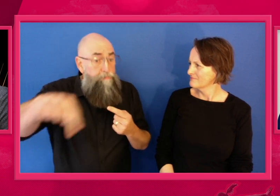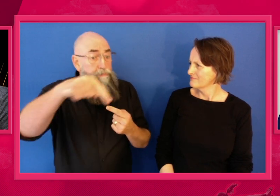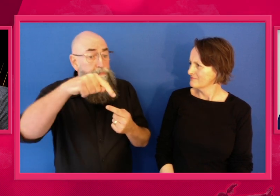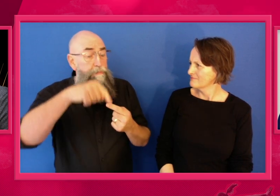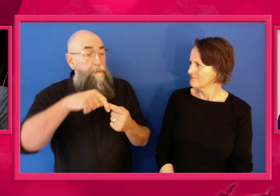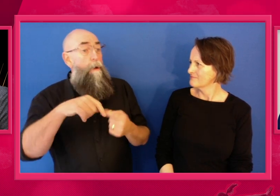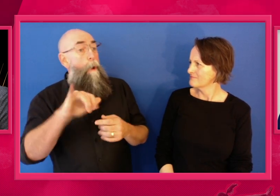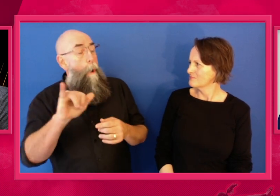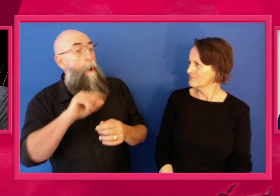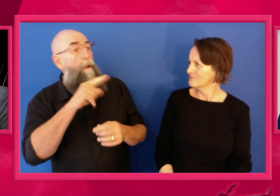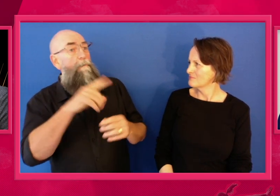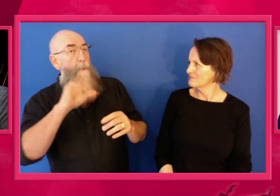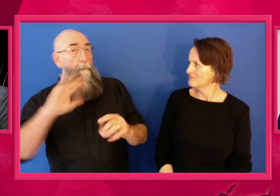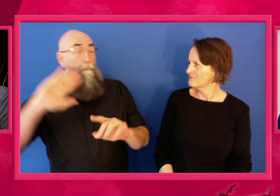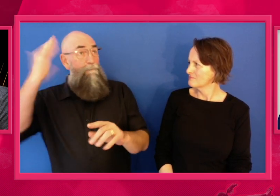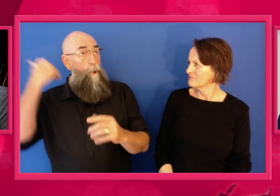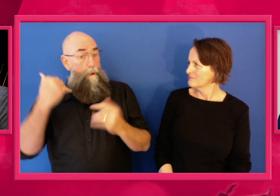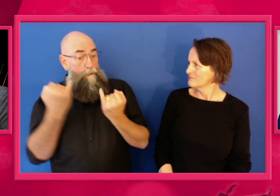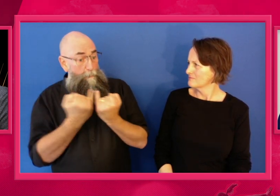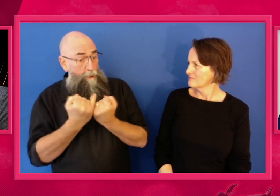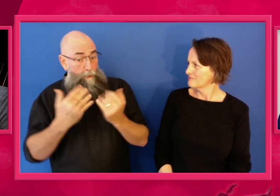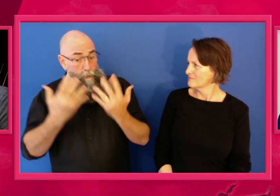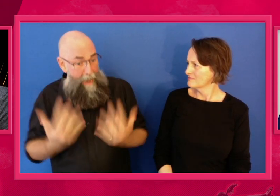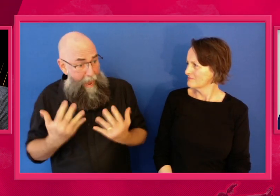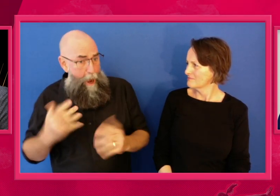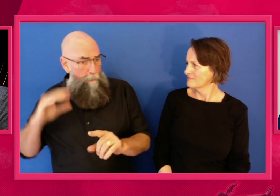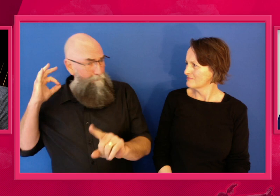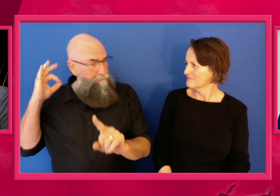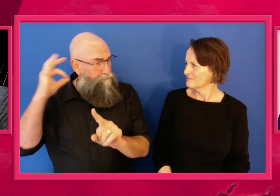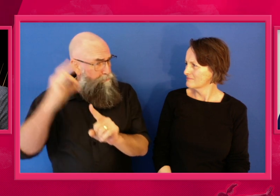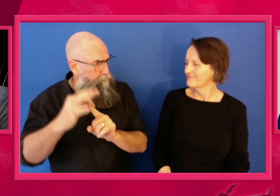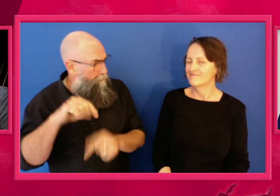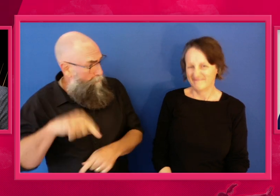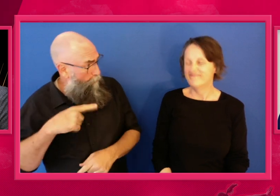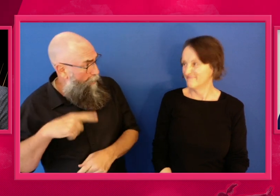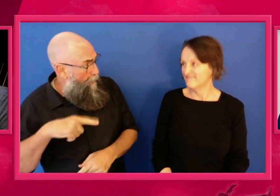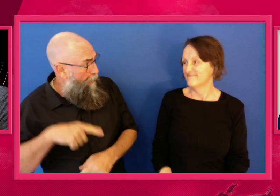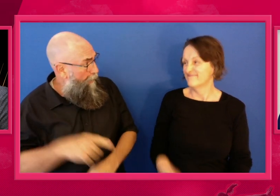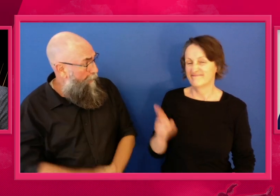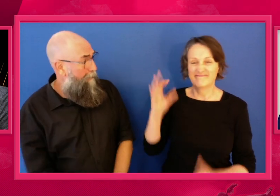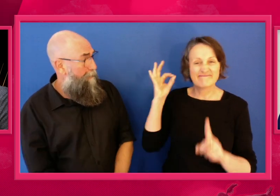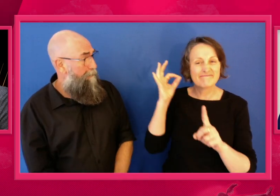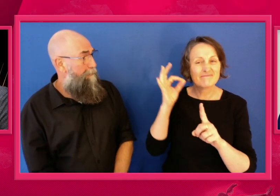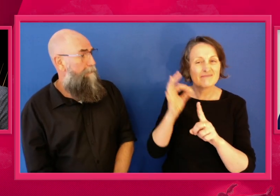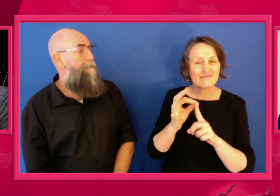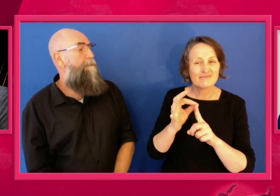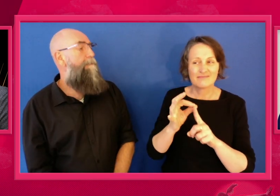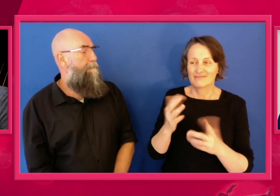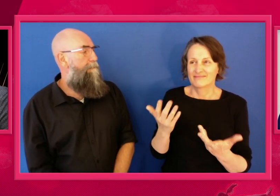time you really raced these guys? Rheed McCracken: Yeah, definitely. Yeah. I think, purely, just that really. The fact